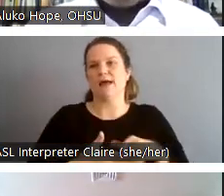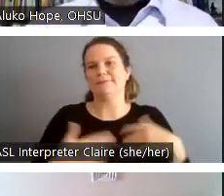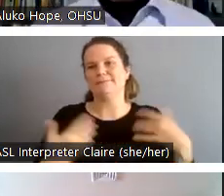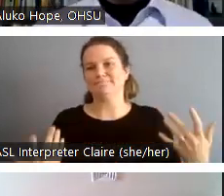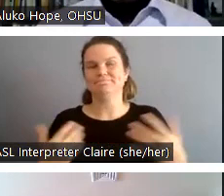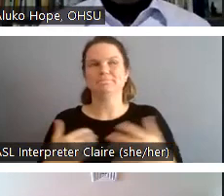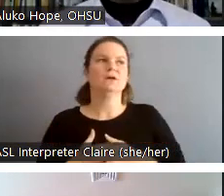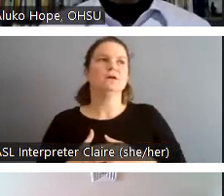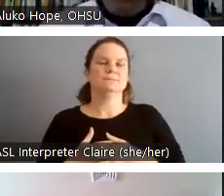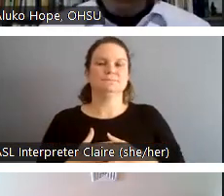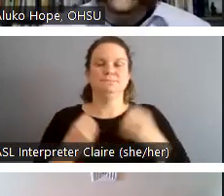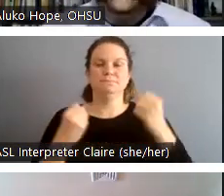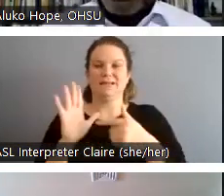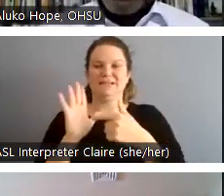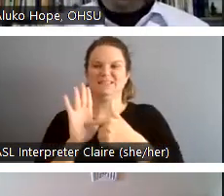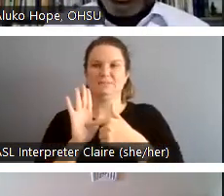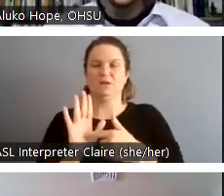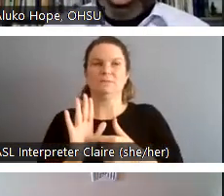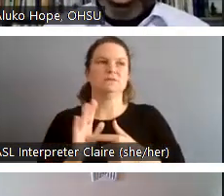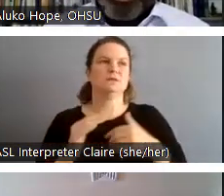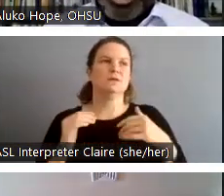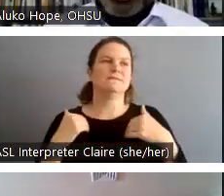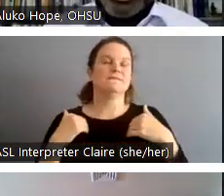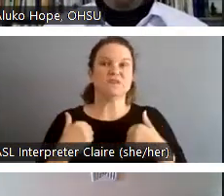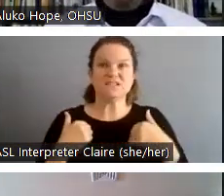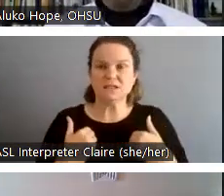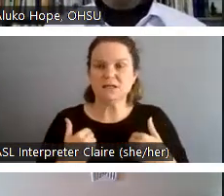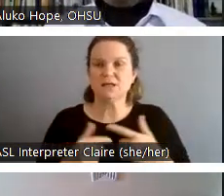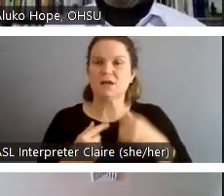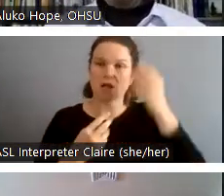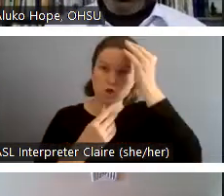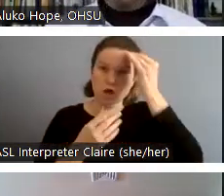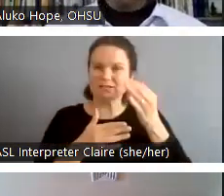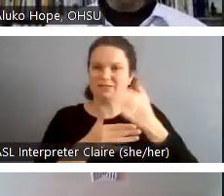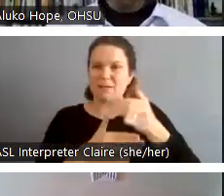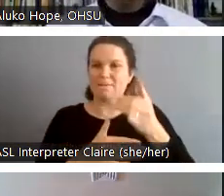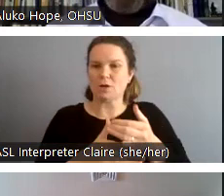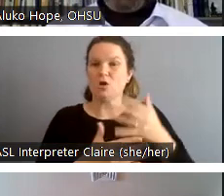the symptoms are things like fatigue, things like cognitive impairment, I do